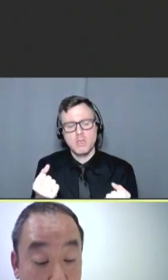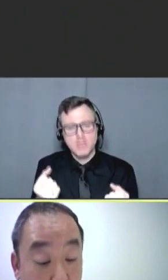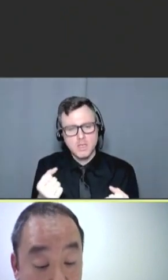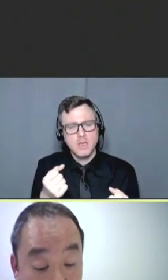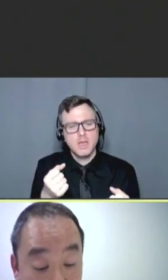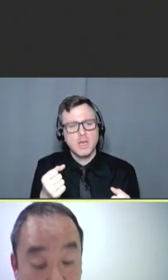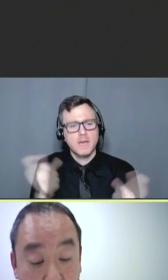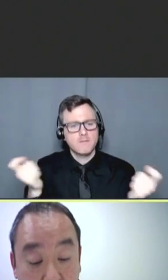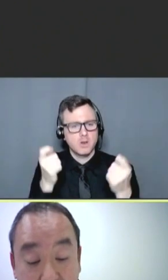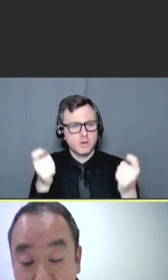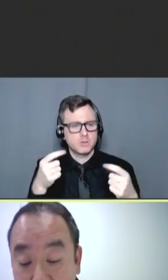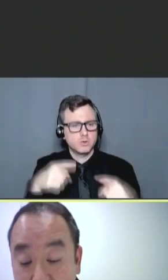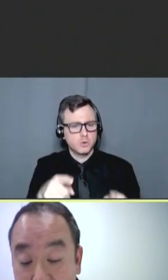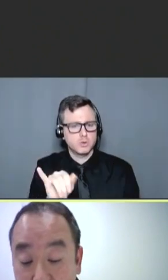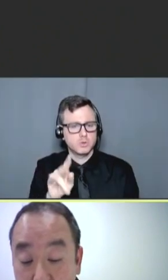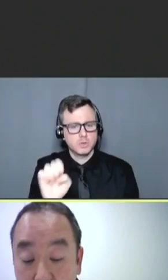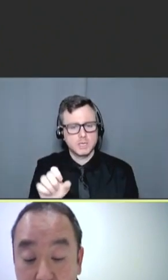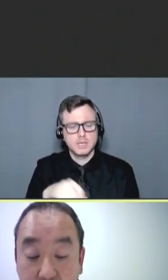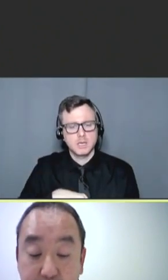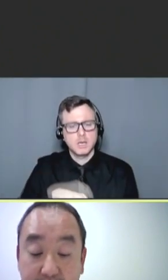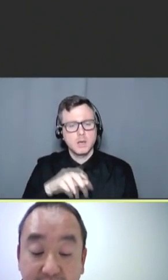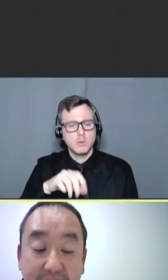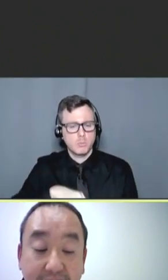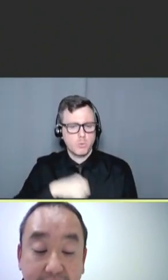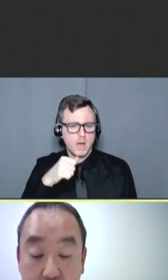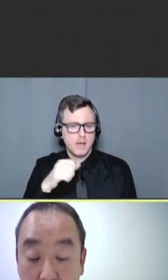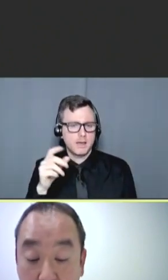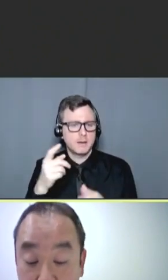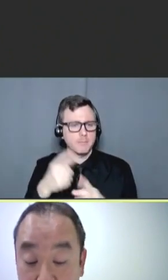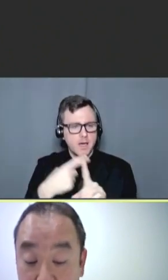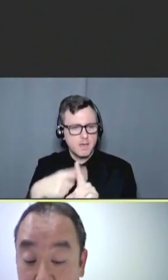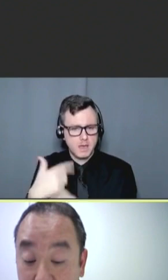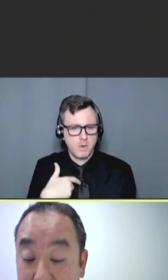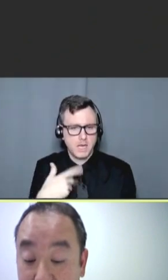which is pride month, with SGI [phonetic sp] testing and HPV vaccination offered during that